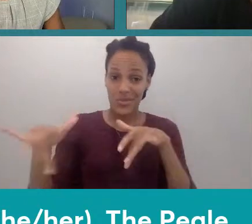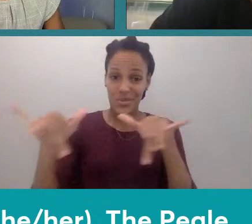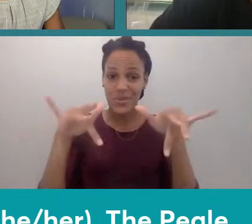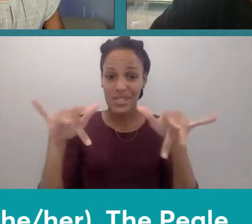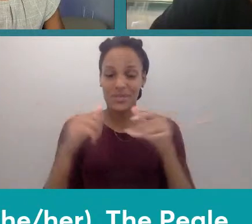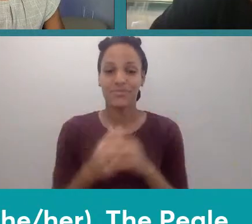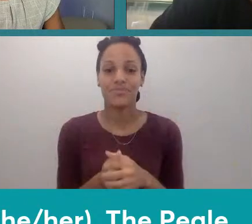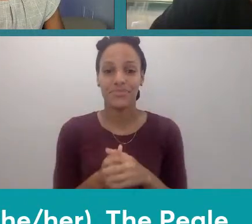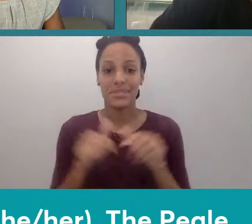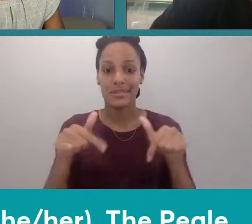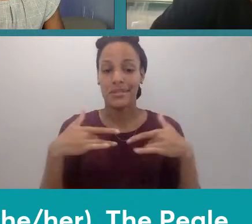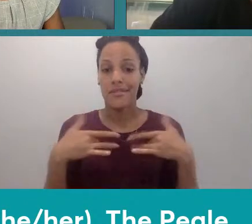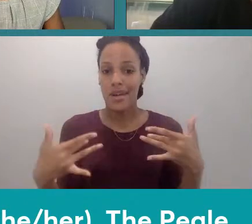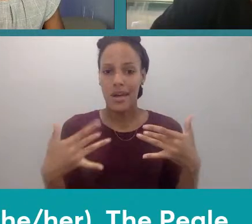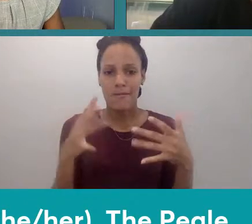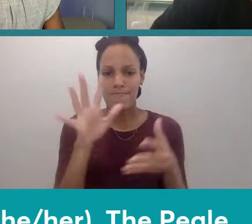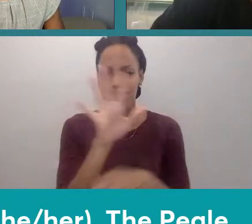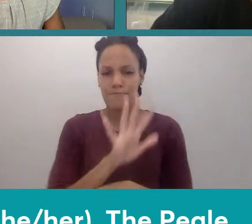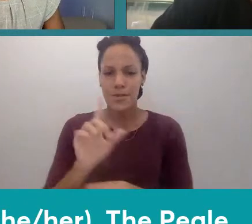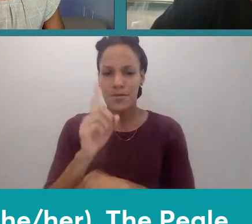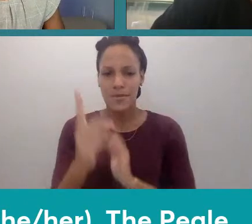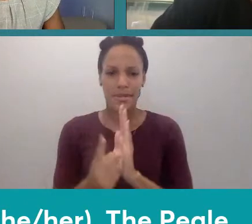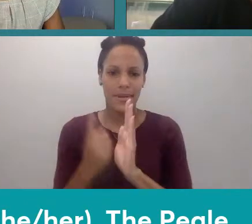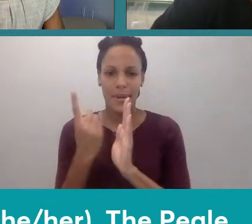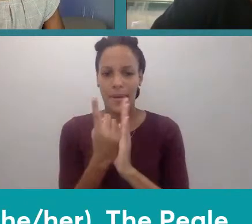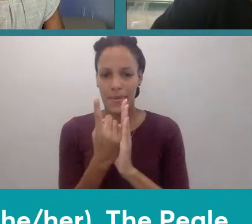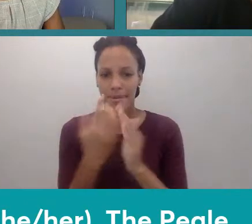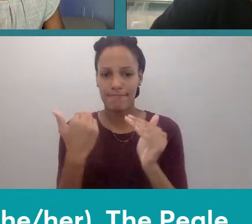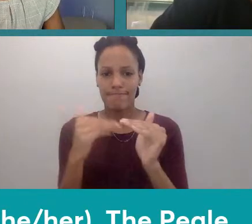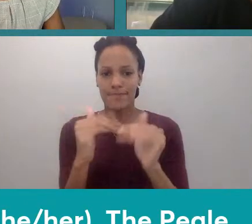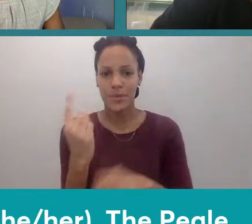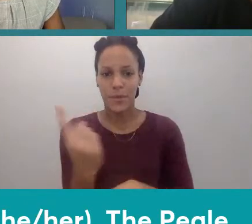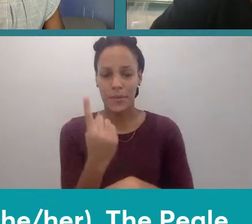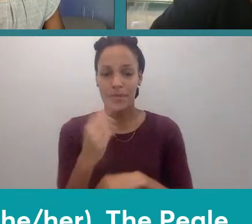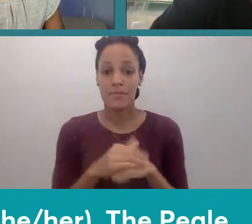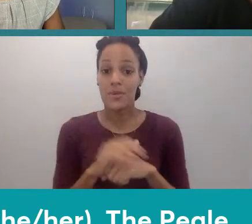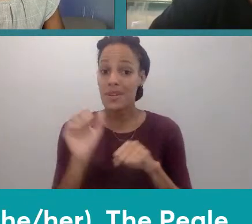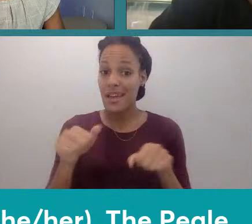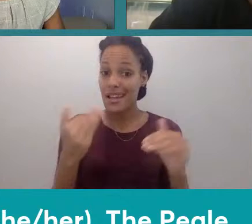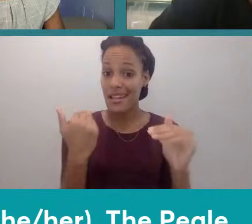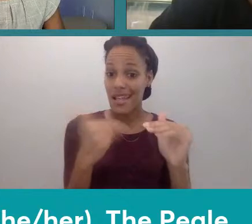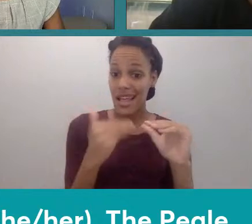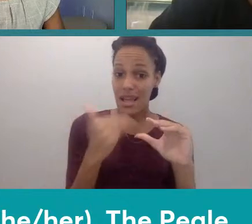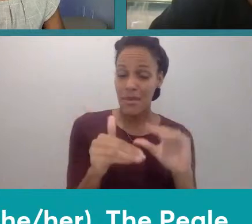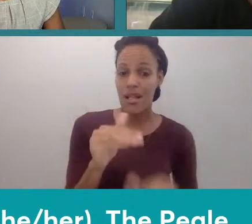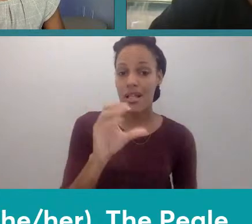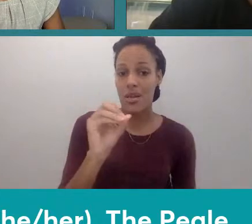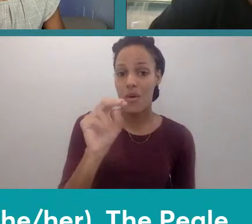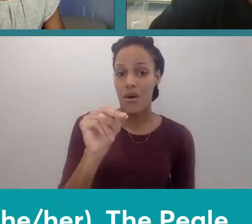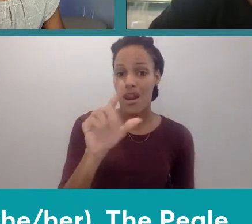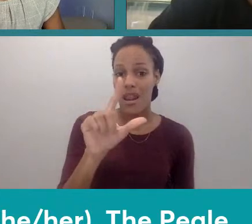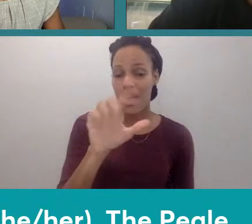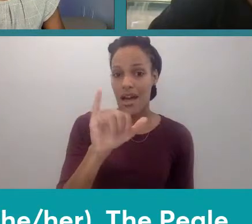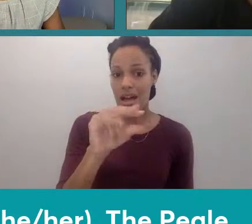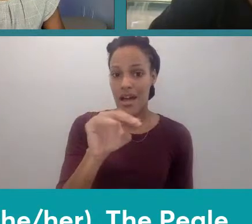This event will last 1 hour You can email online@thepealecenter. org for technical help.